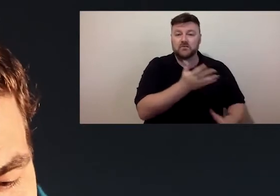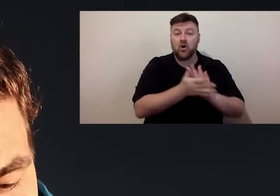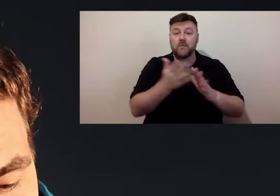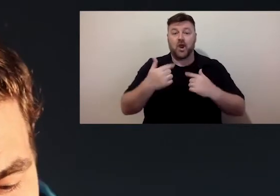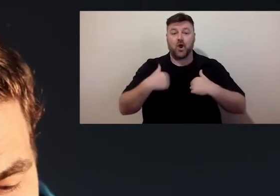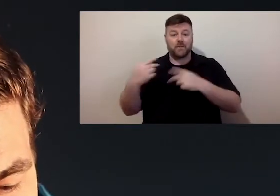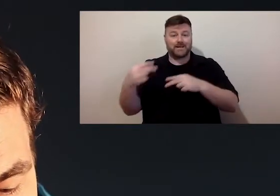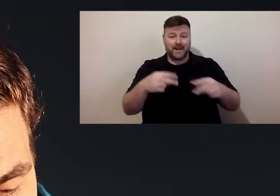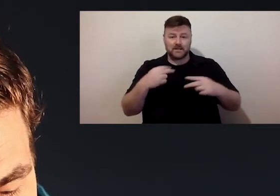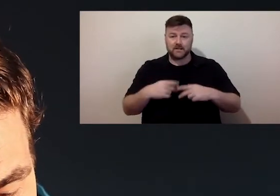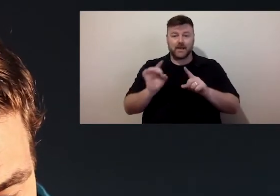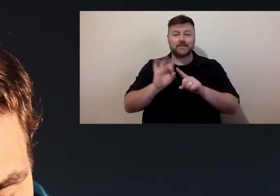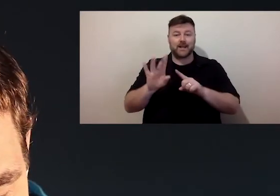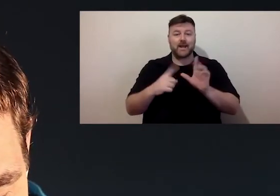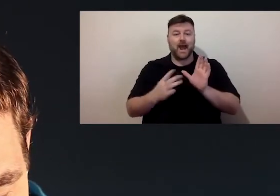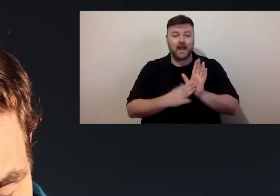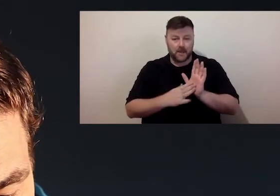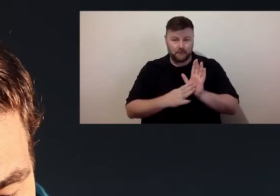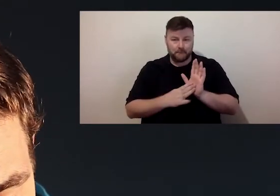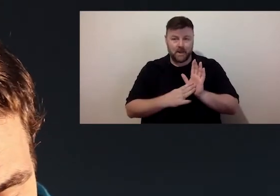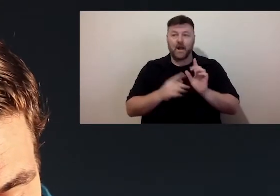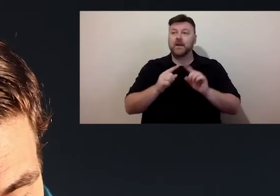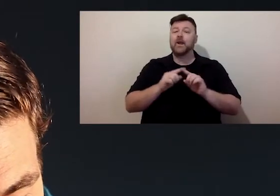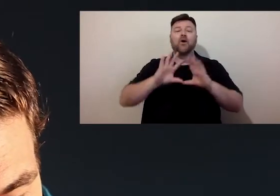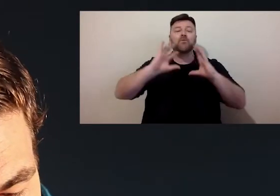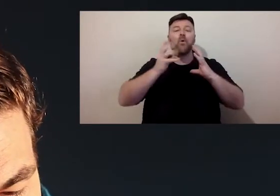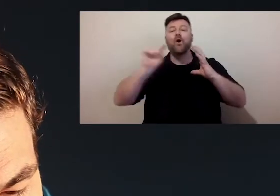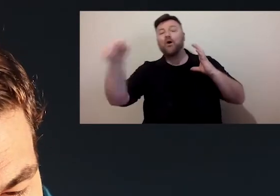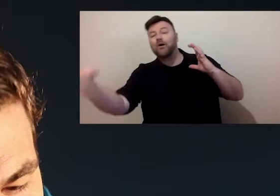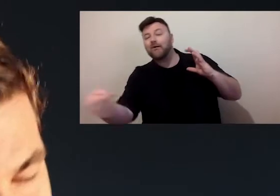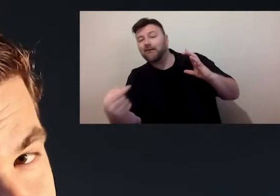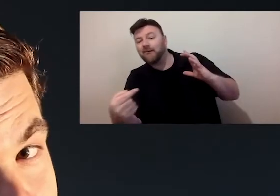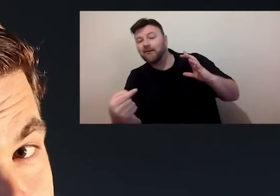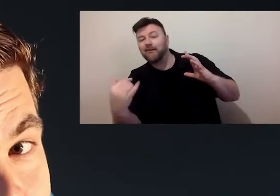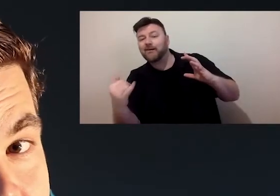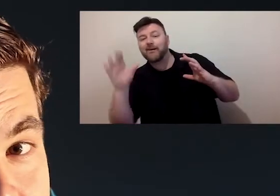10:00am and I'm on the other side of the world or another country or whatever, I can send it to him.